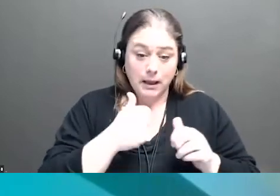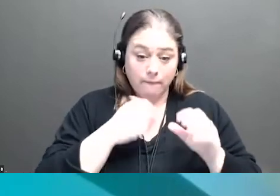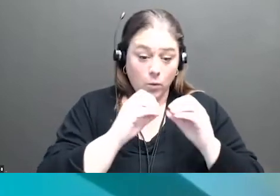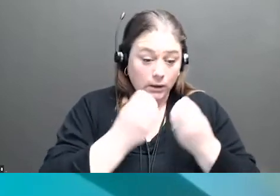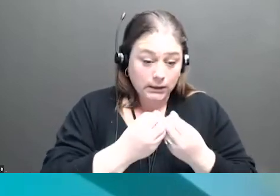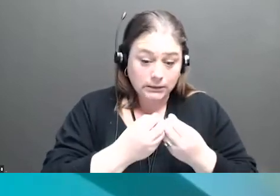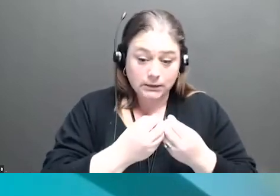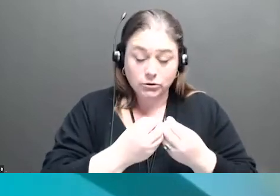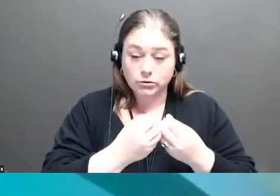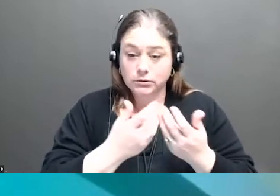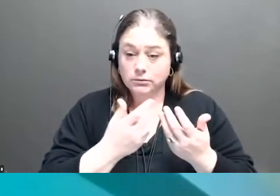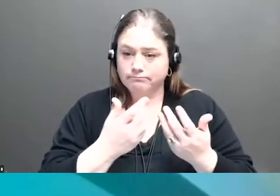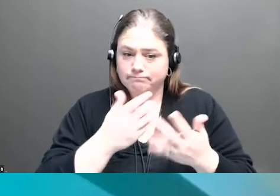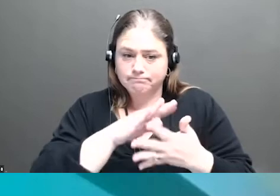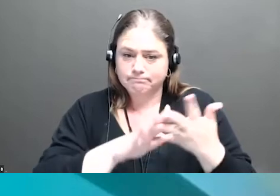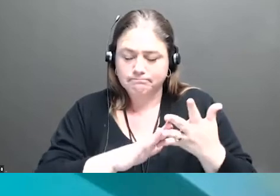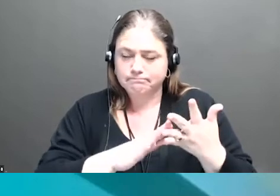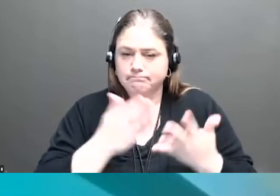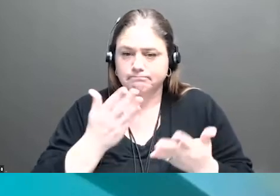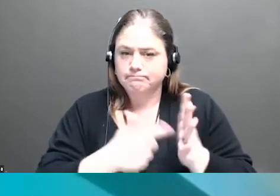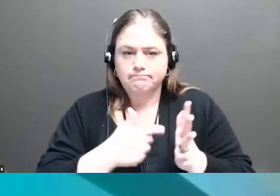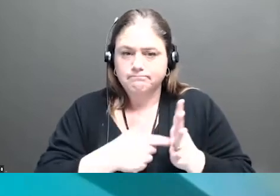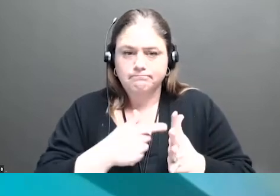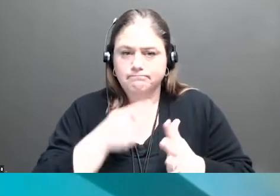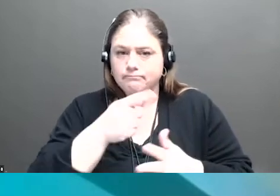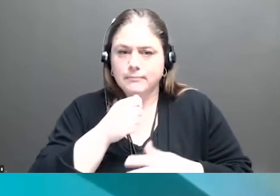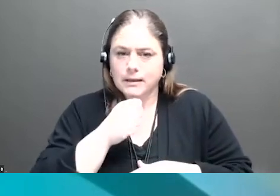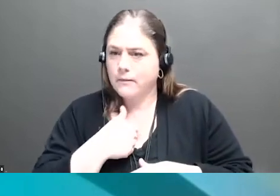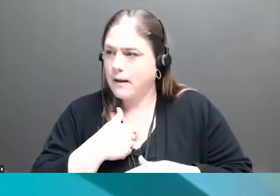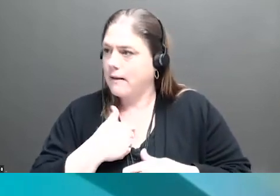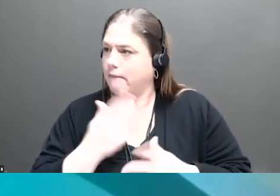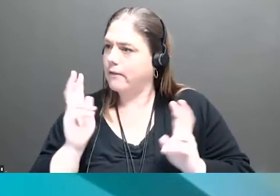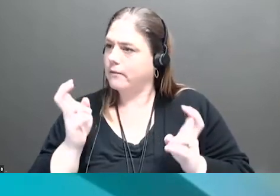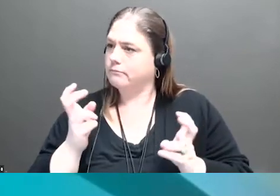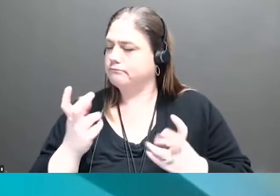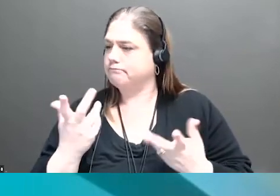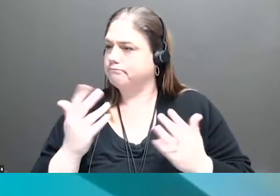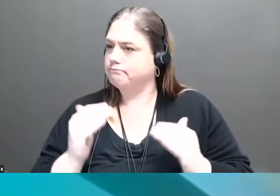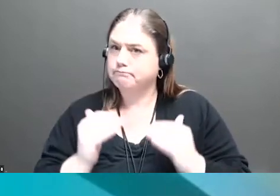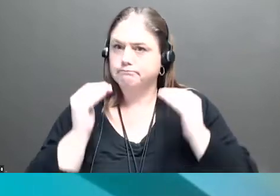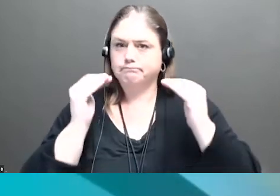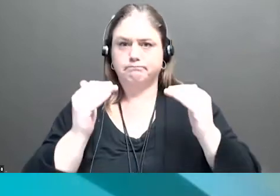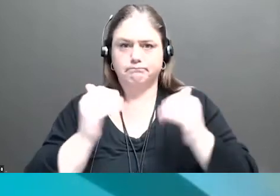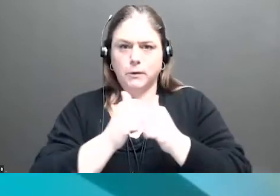have all the sophisticated structure, or financial statements and